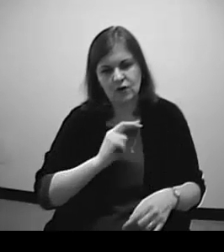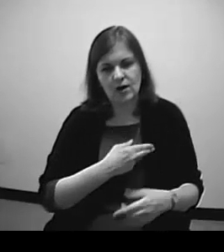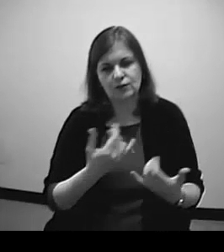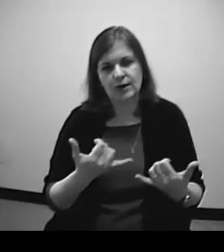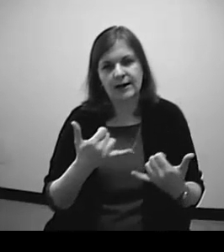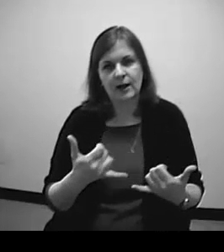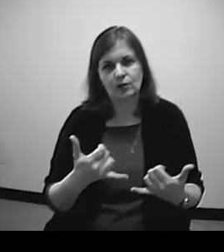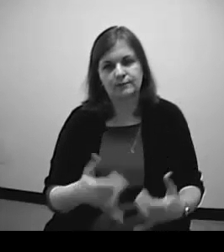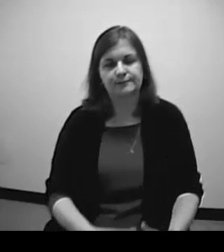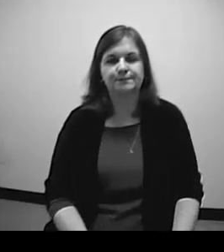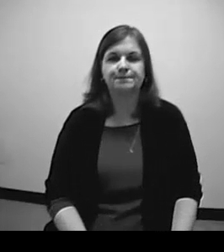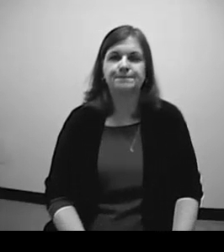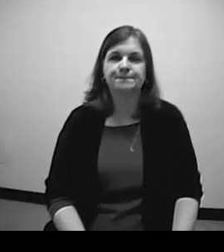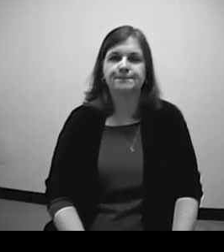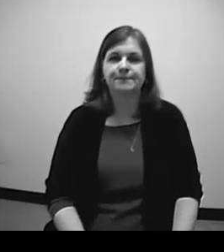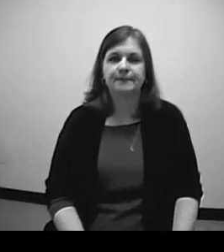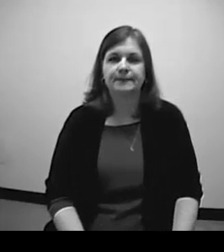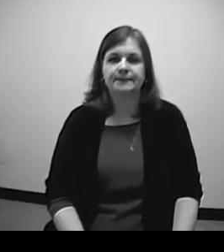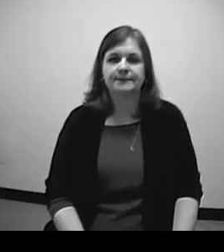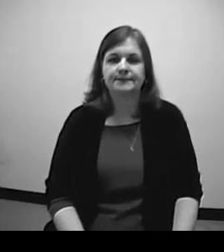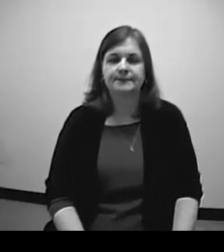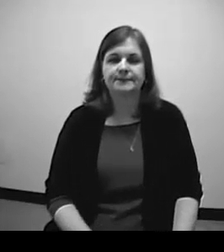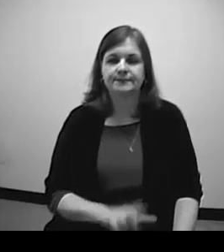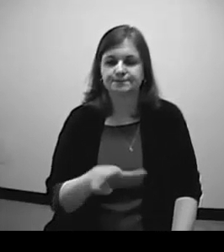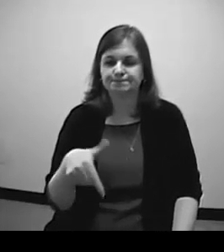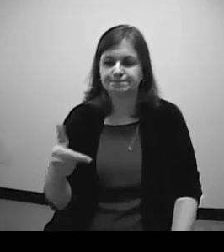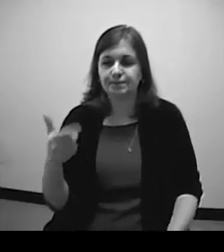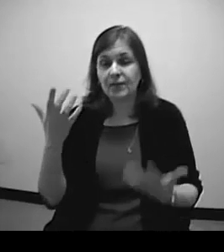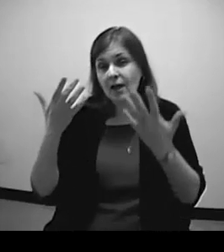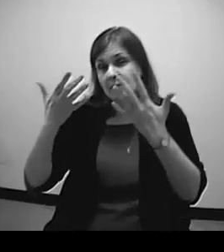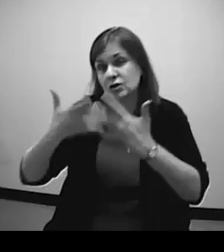that is not a focus for us right now